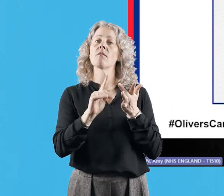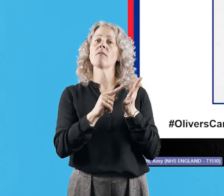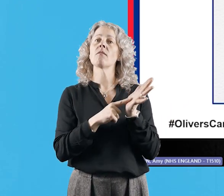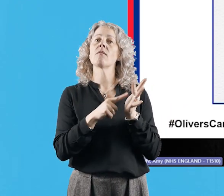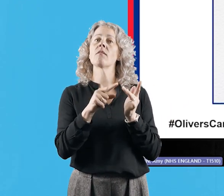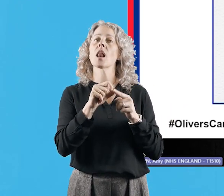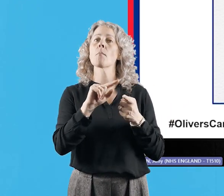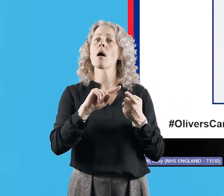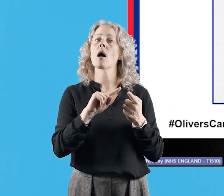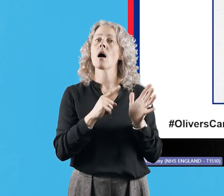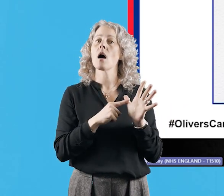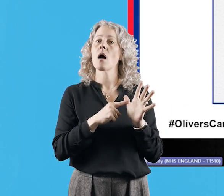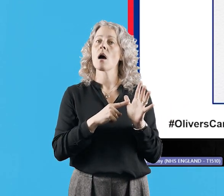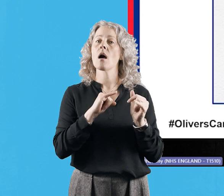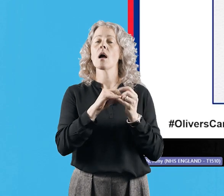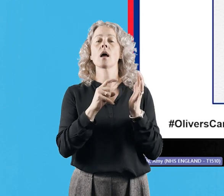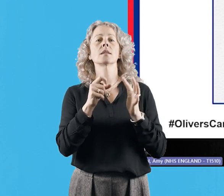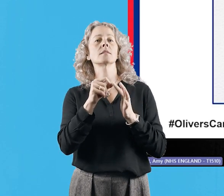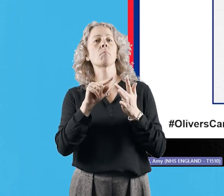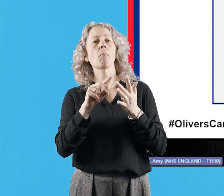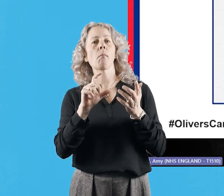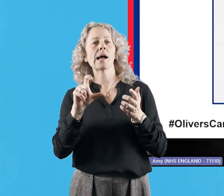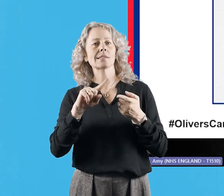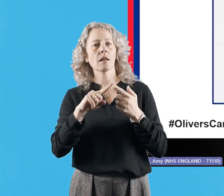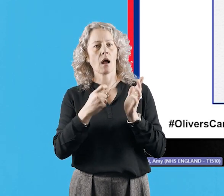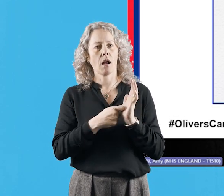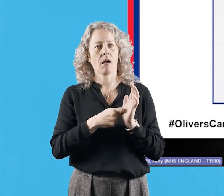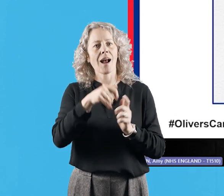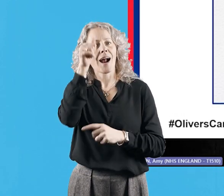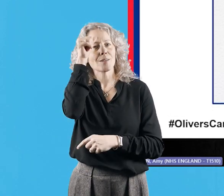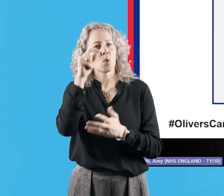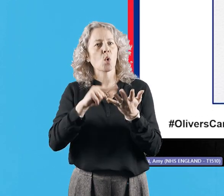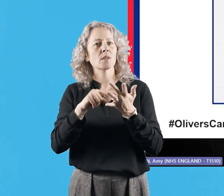Philippa Spicer and I've been leading the work with the team.